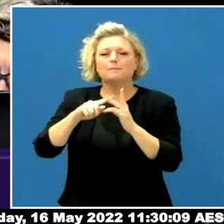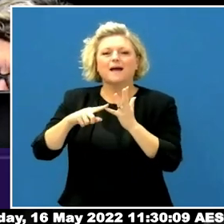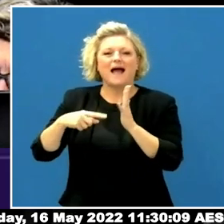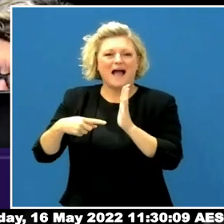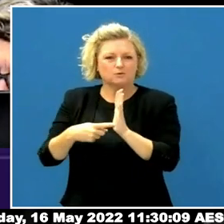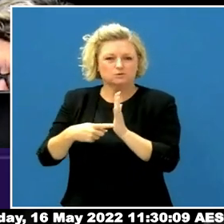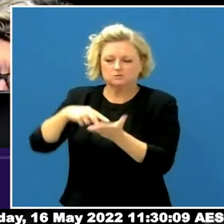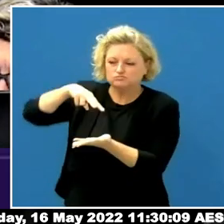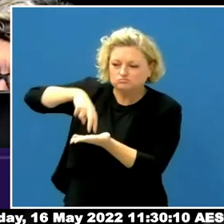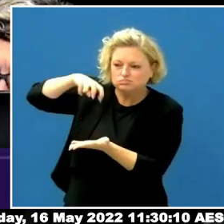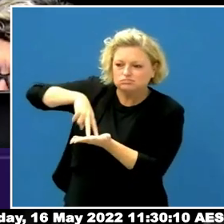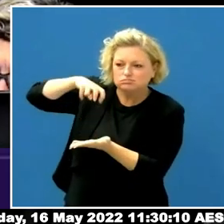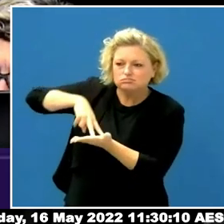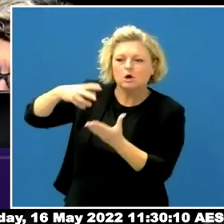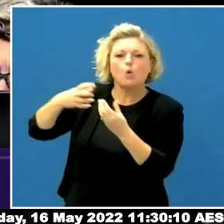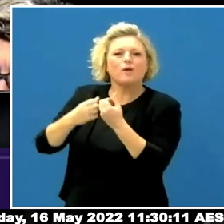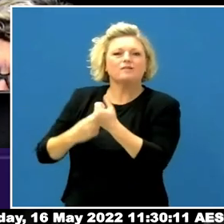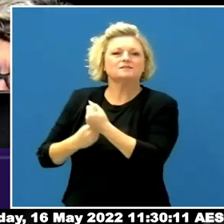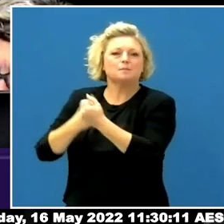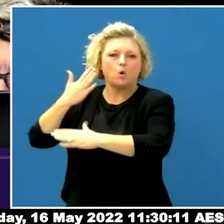worker. SALLY: Yes. MR FOGARTY: Alright.